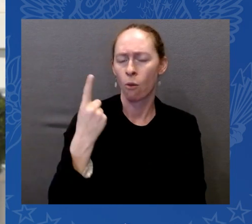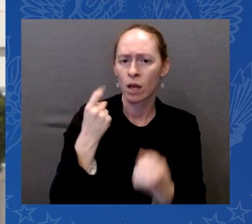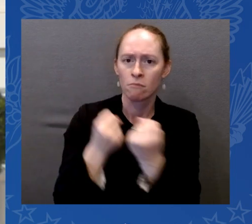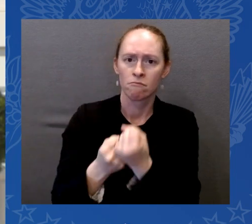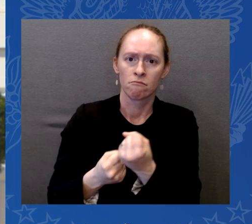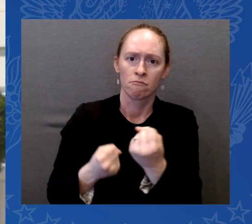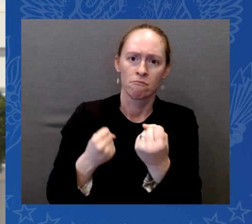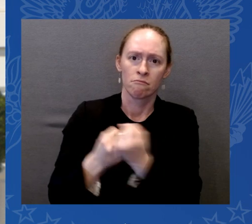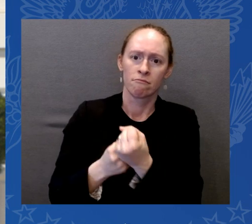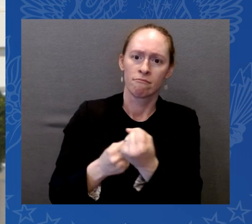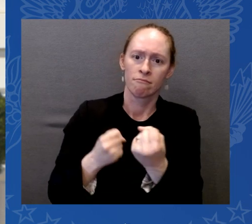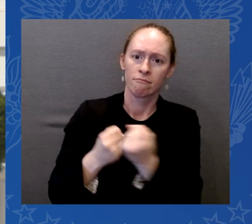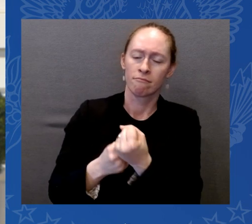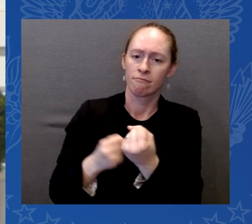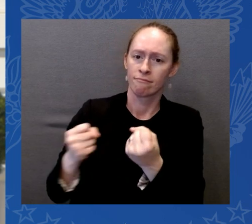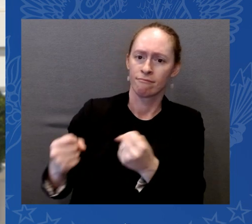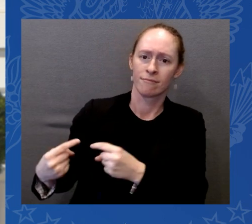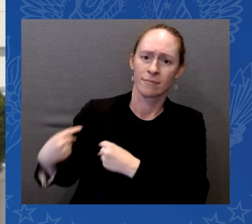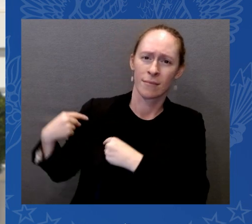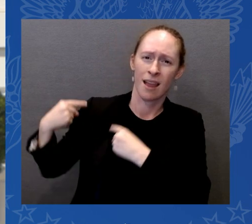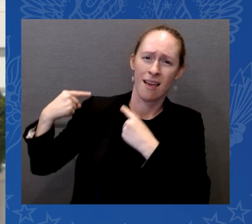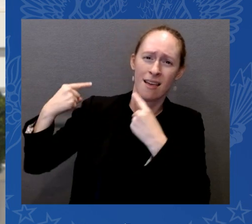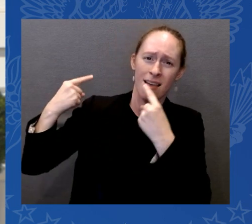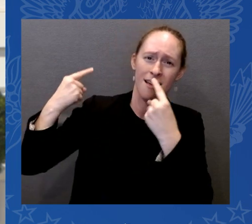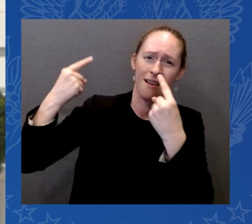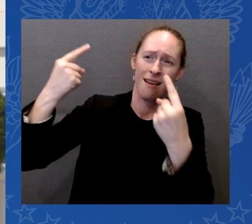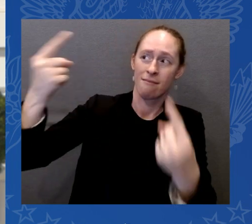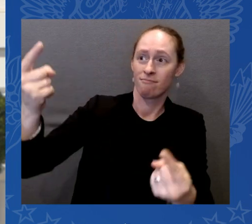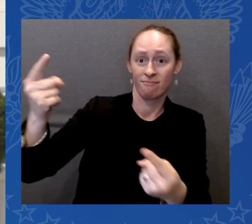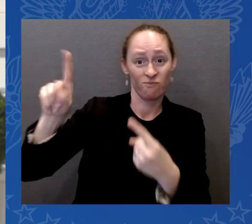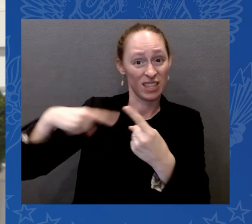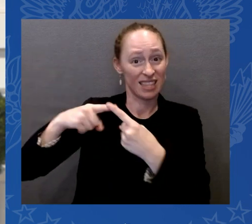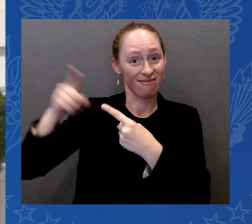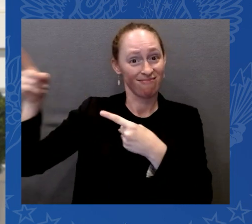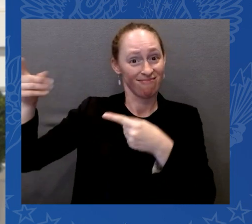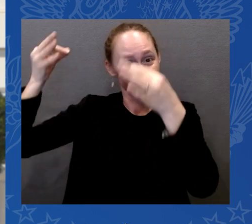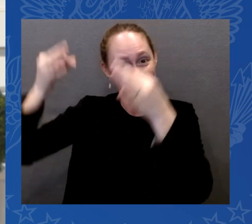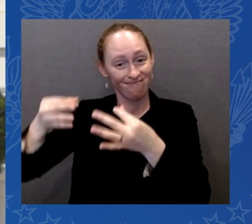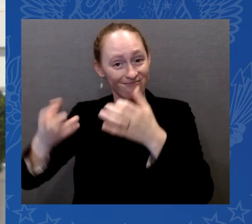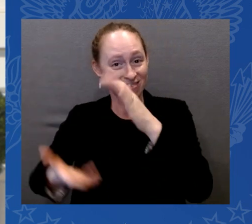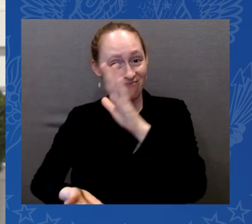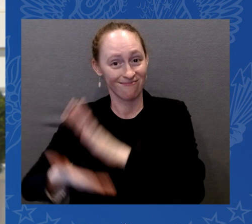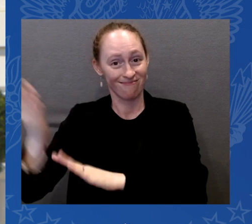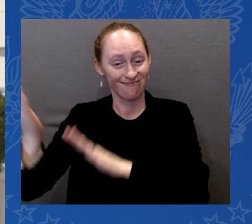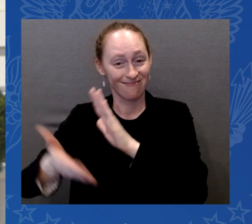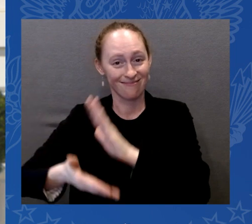Yeah, right. So believe me when I tell you, I remember those promises that he made.